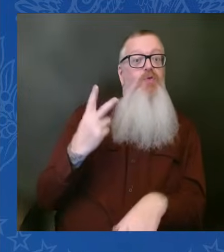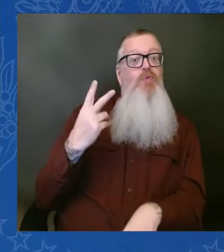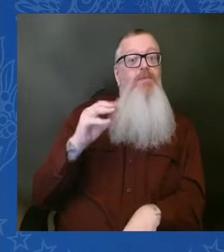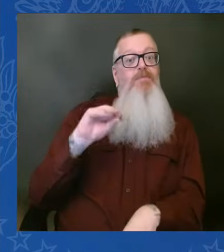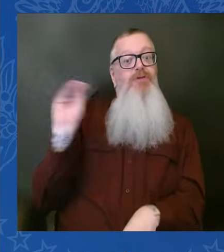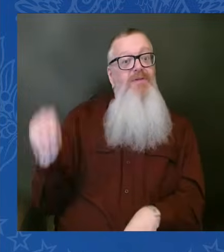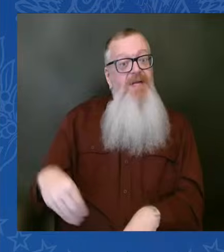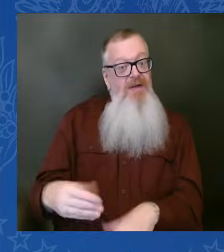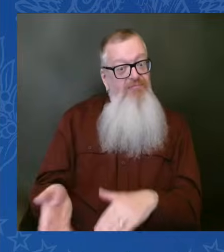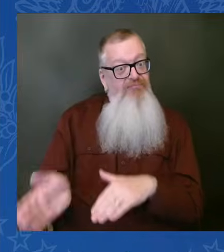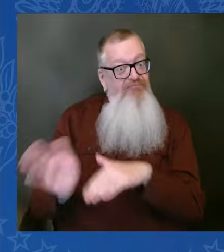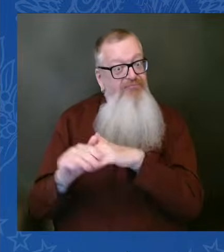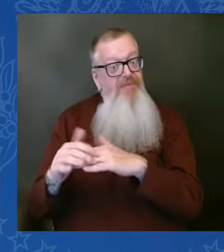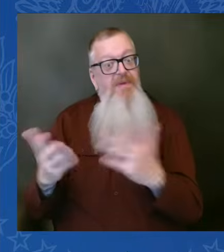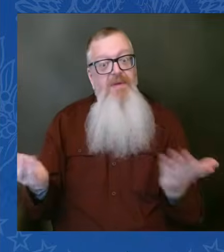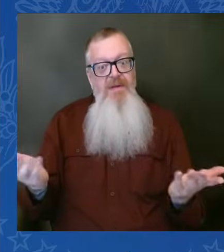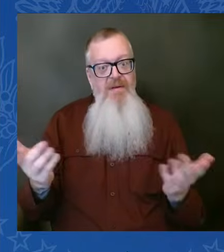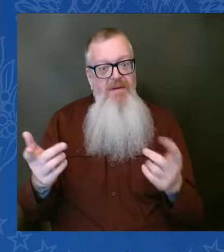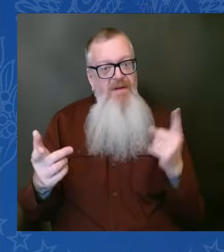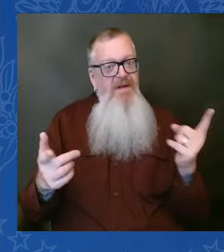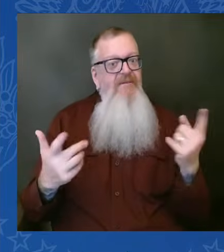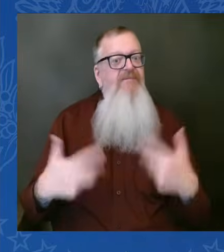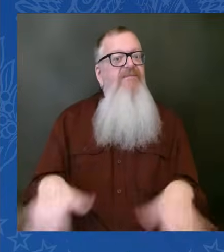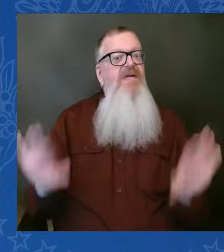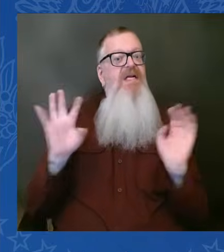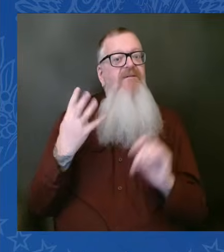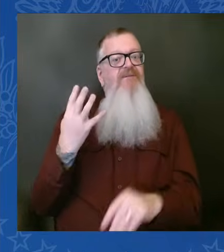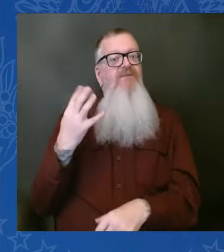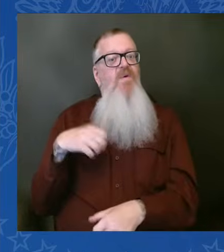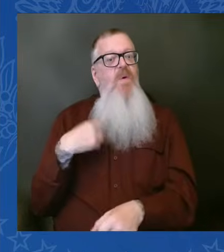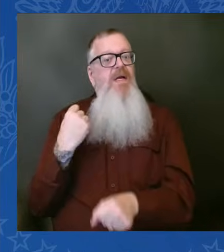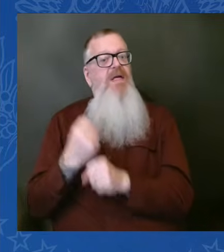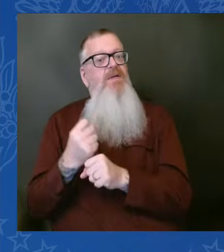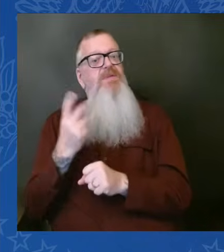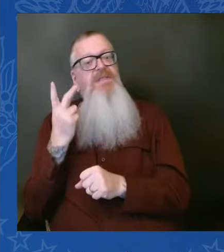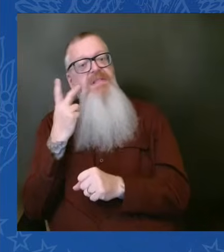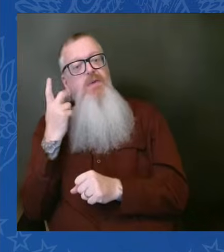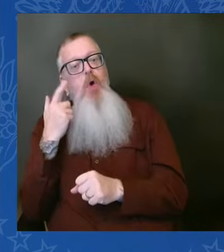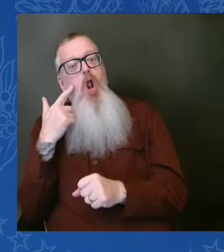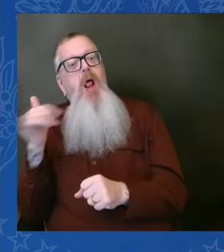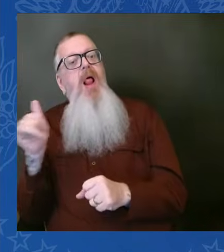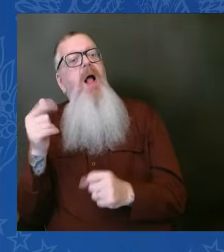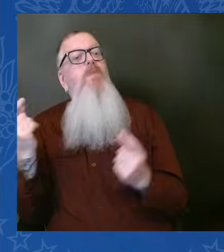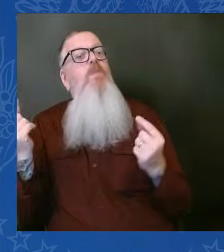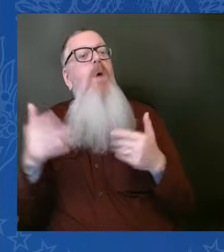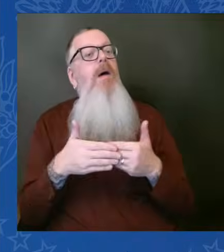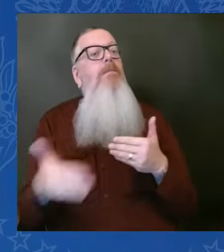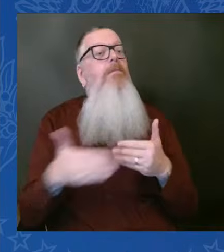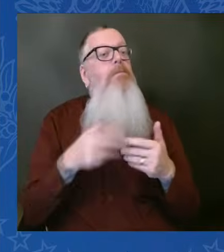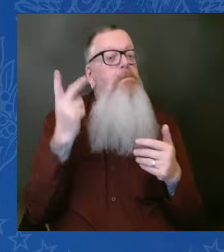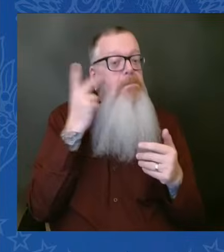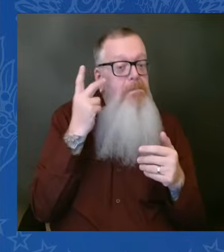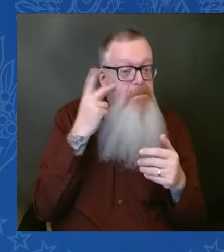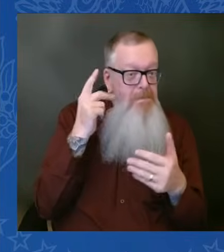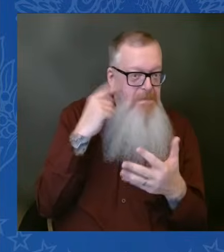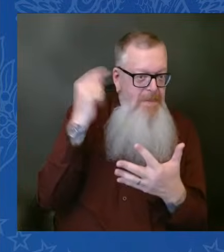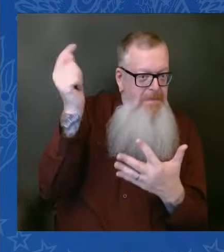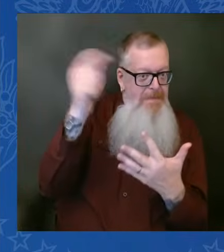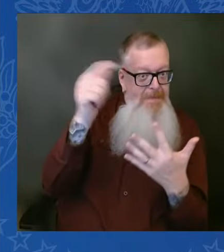well-established economic benchmarks used to measure the strength of any economy, the success or failure of any president’s four years in office.